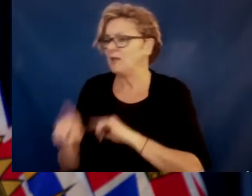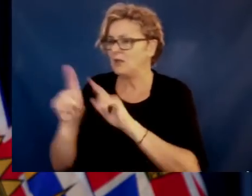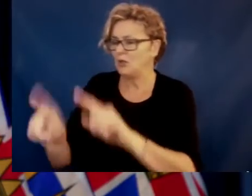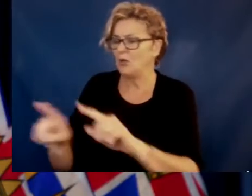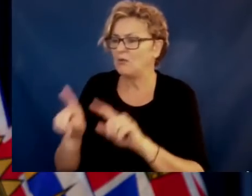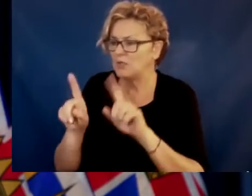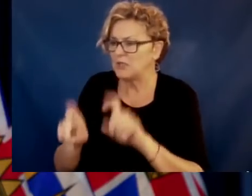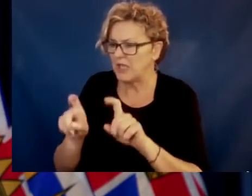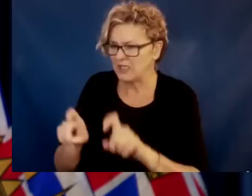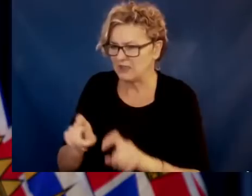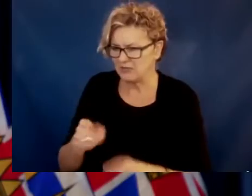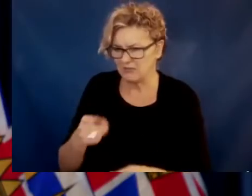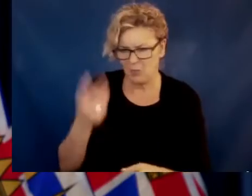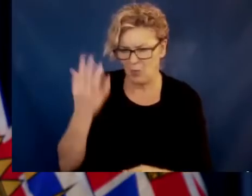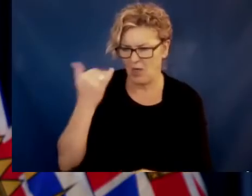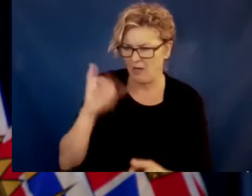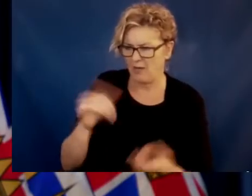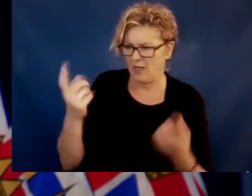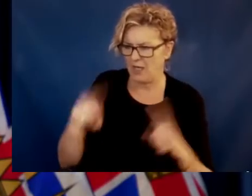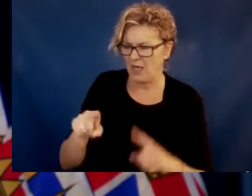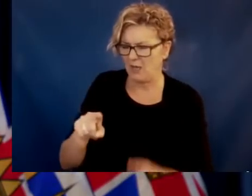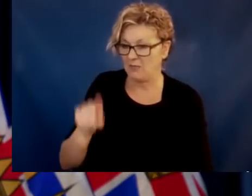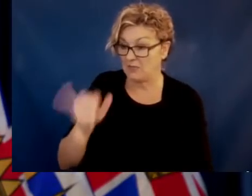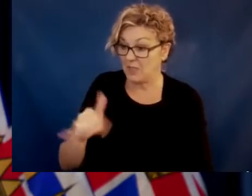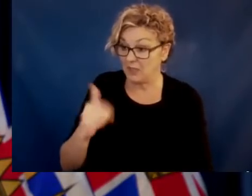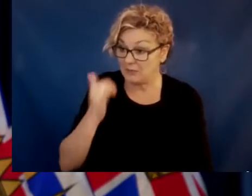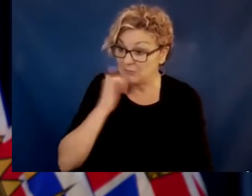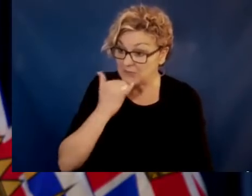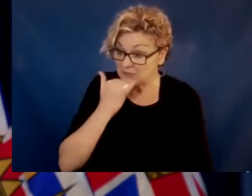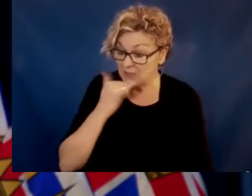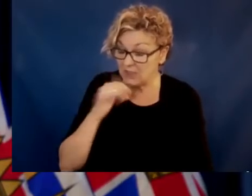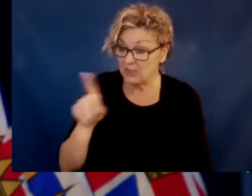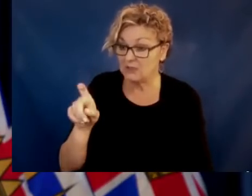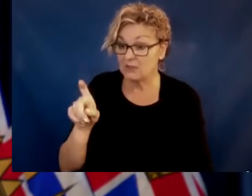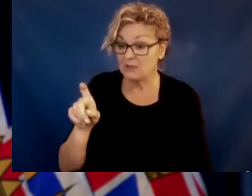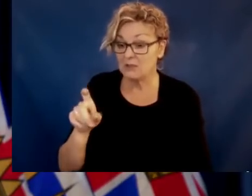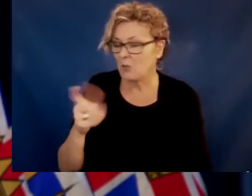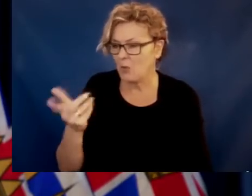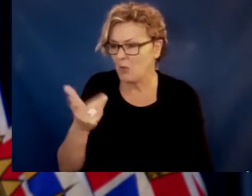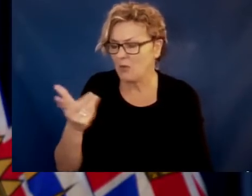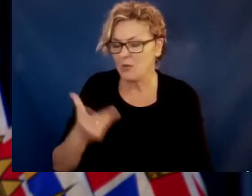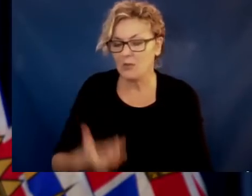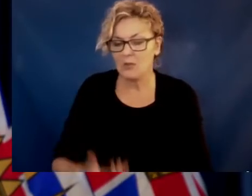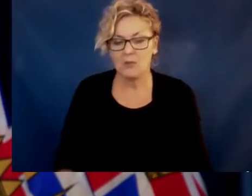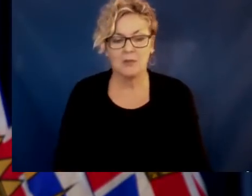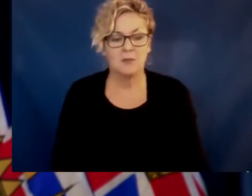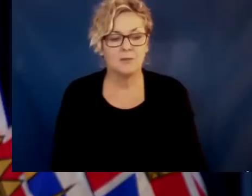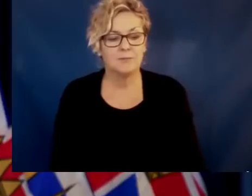enough for the province? Everything -- it depends. Nothing is black and white when we're